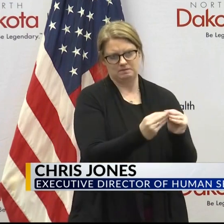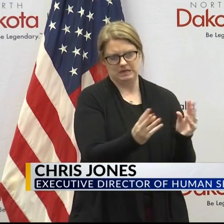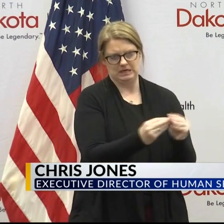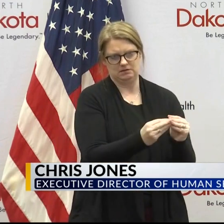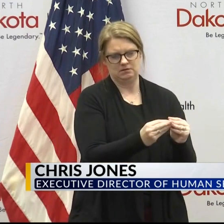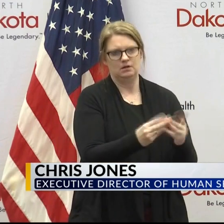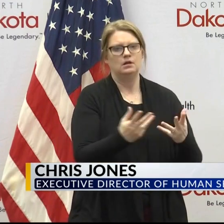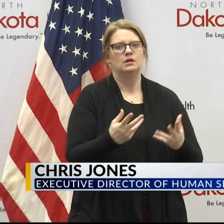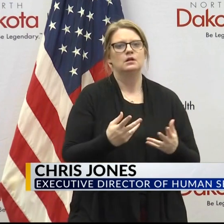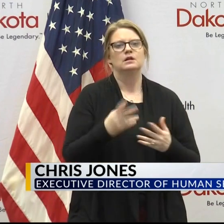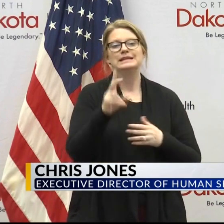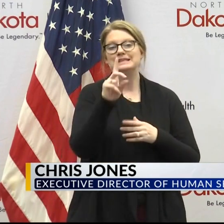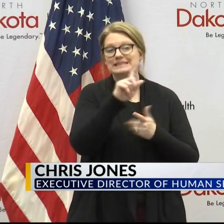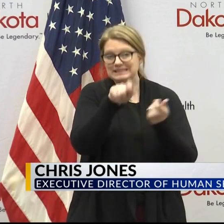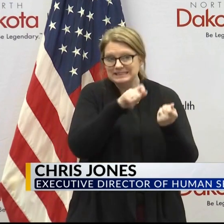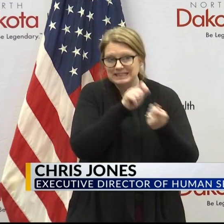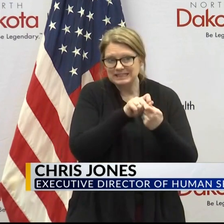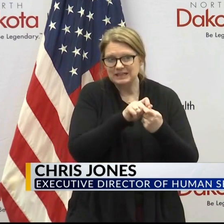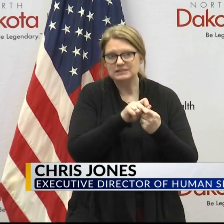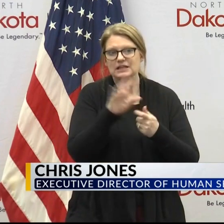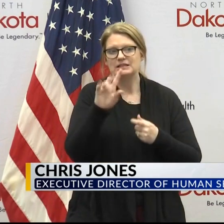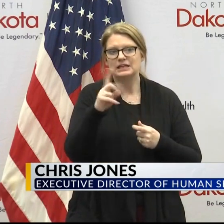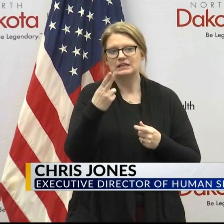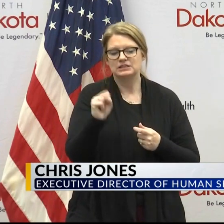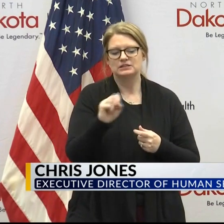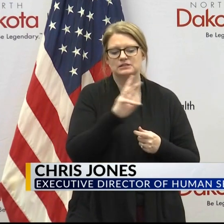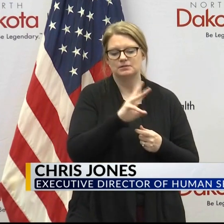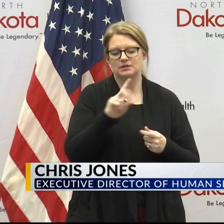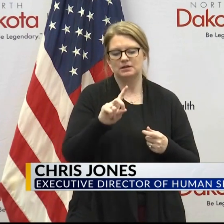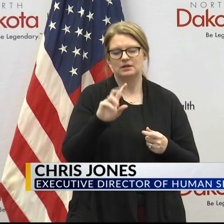WE APPRECIATE THOSE QUESTIONS AND WE WILL DO OUR BEST TO ANSWER ALL OF THEM STARTING